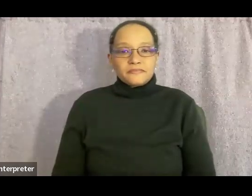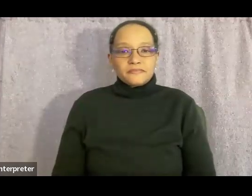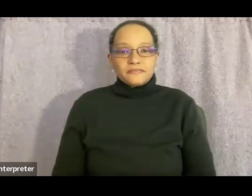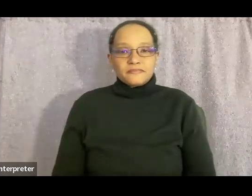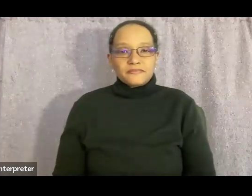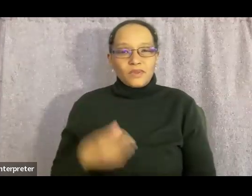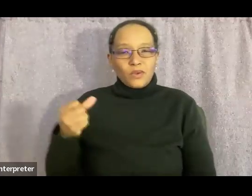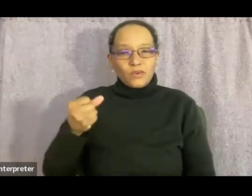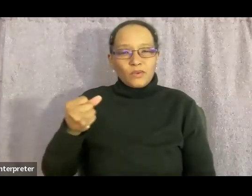Hold it, hold it, hold it.